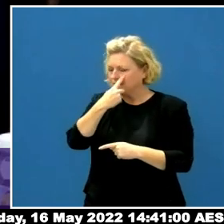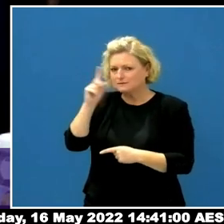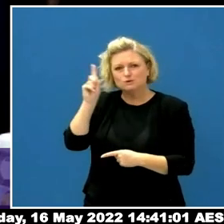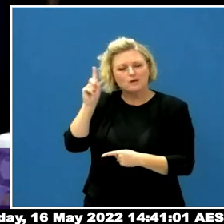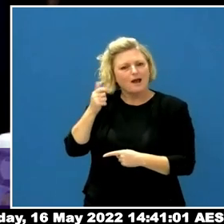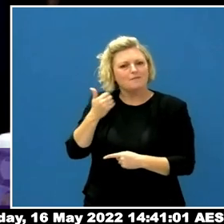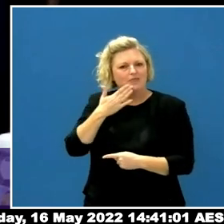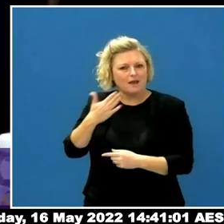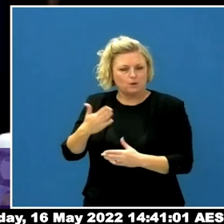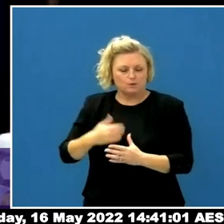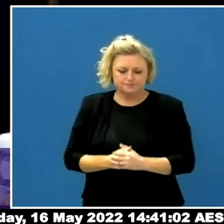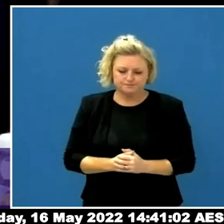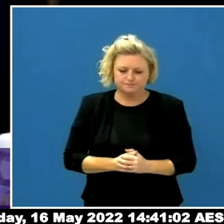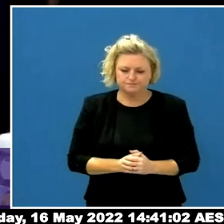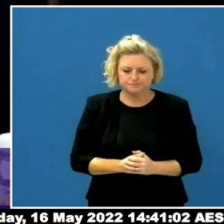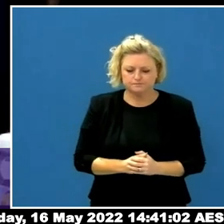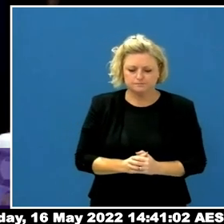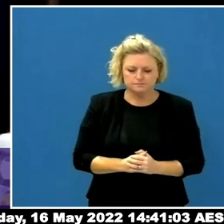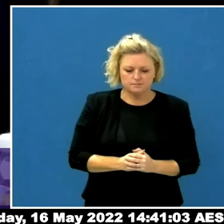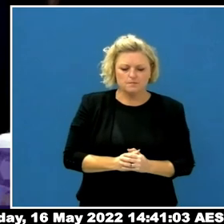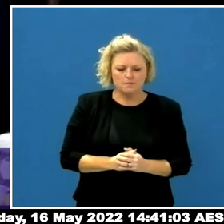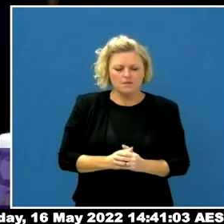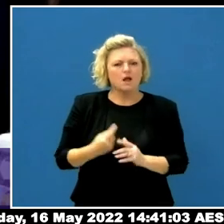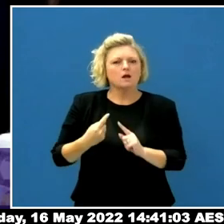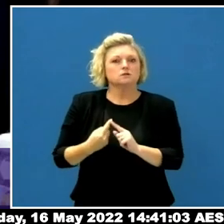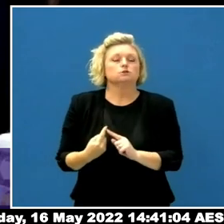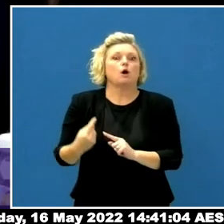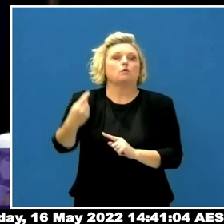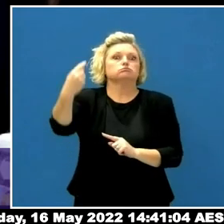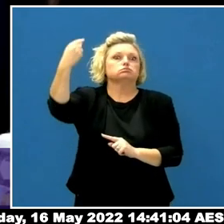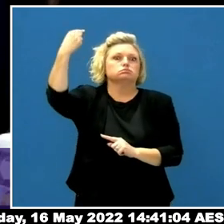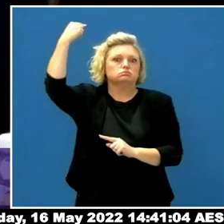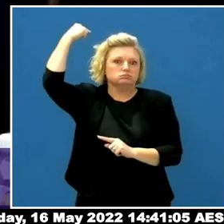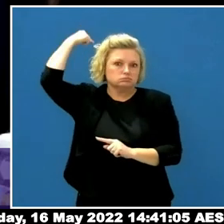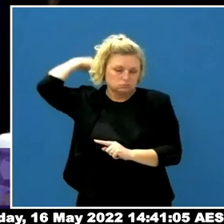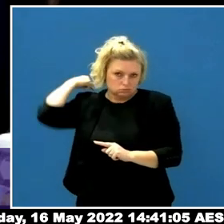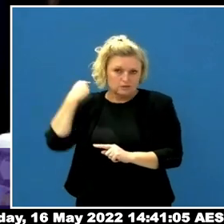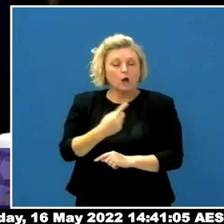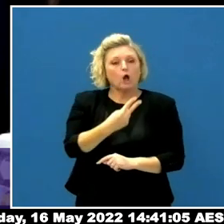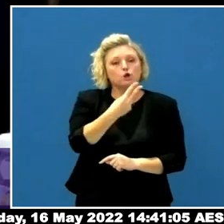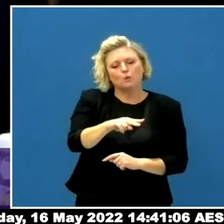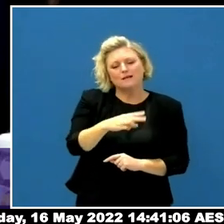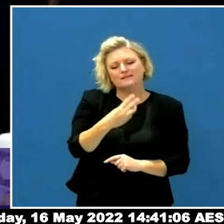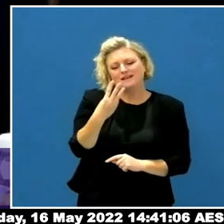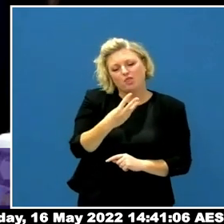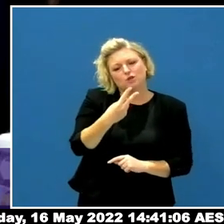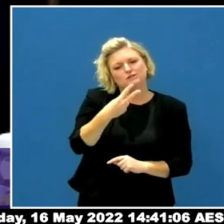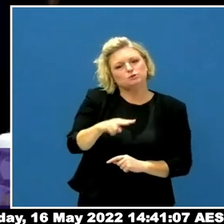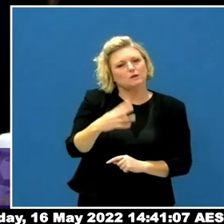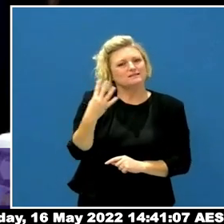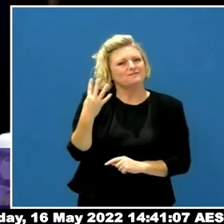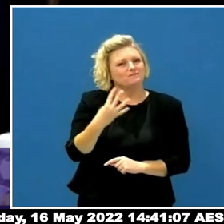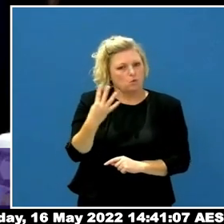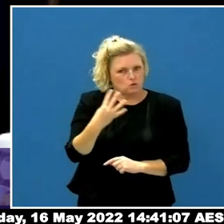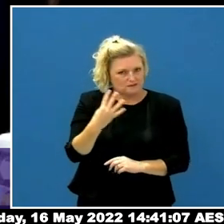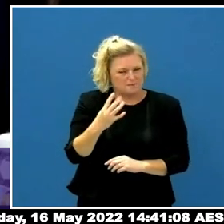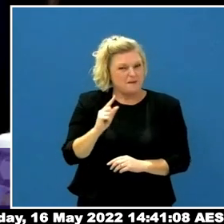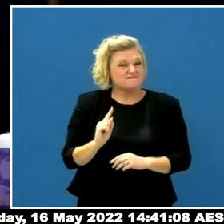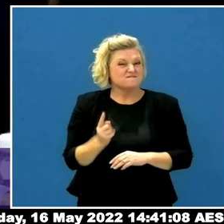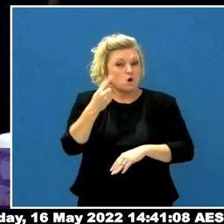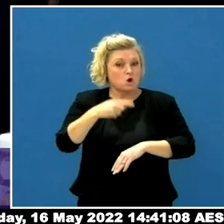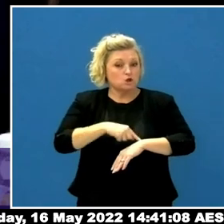In 2013/14 when Simon first went to Afford, was that under the NDIS?